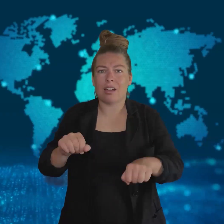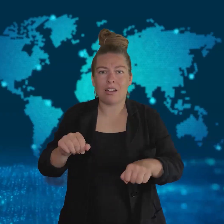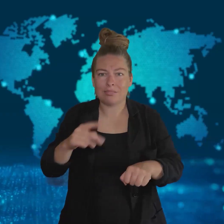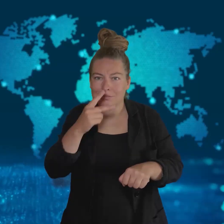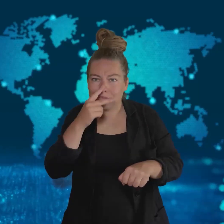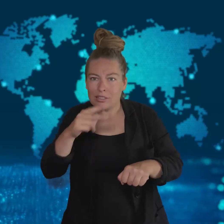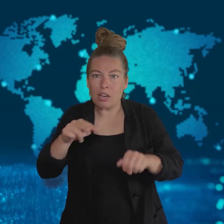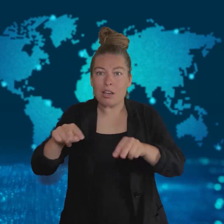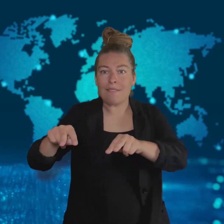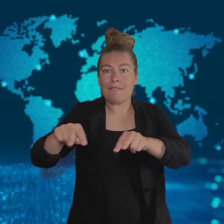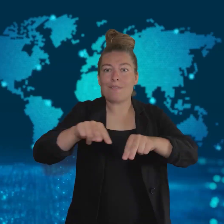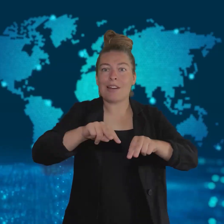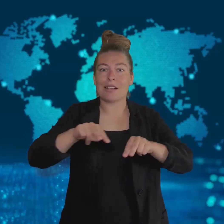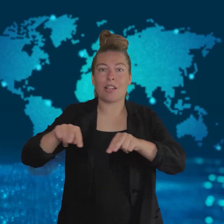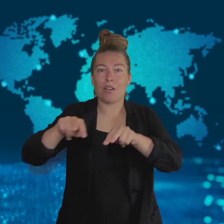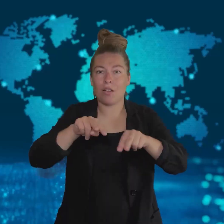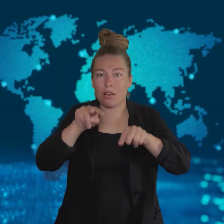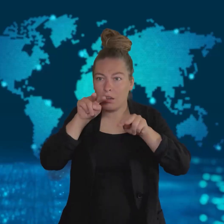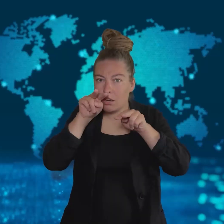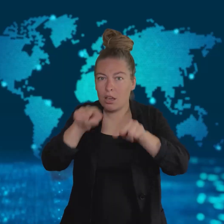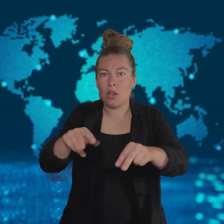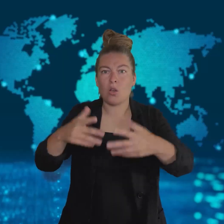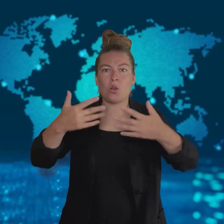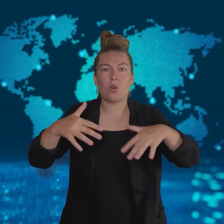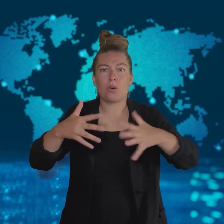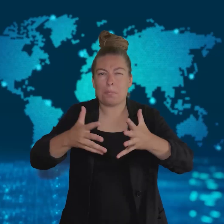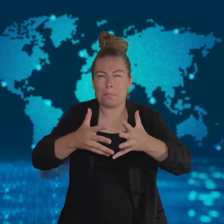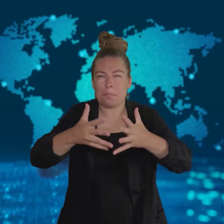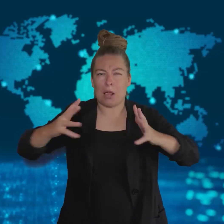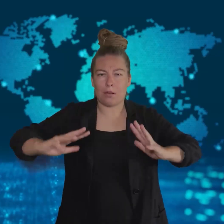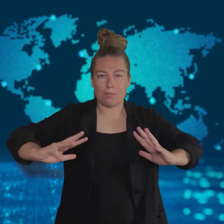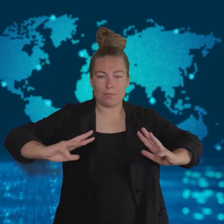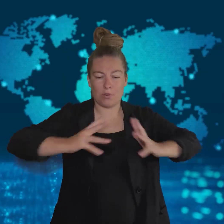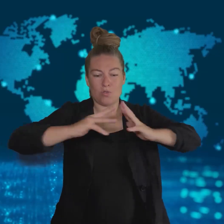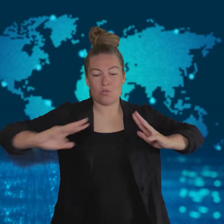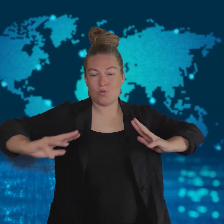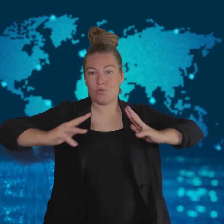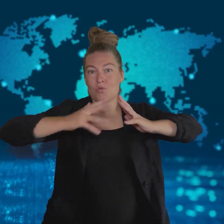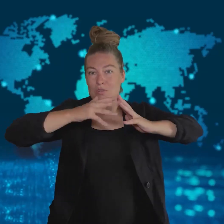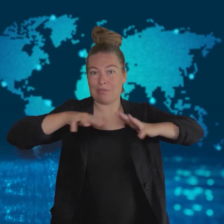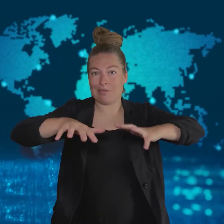A landslide wiped out the village.